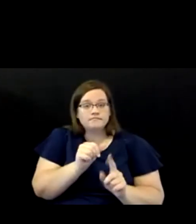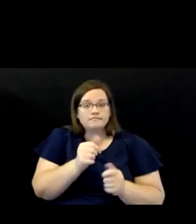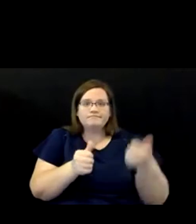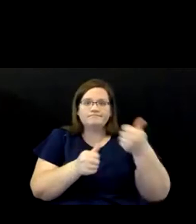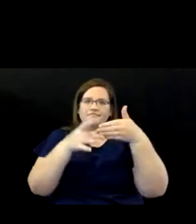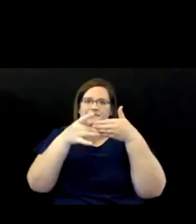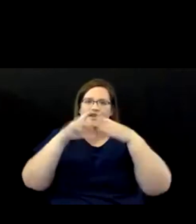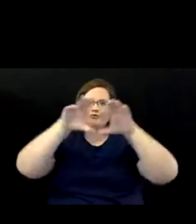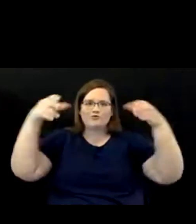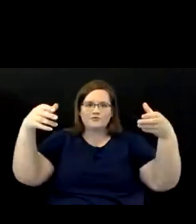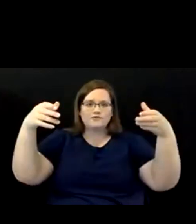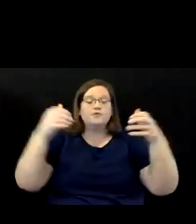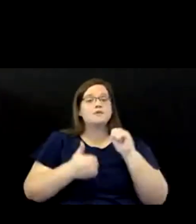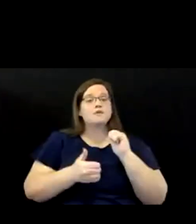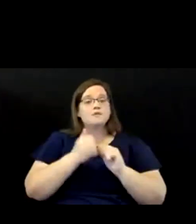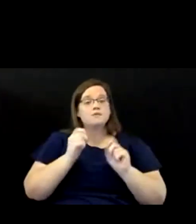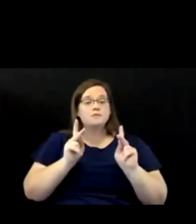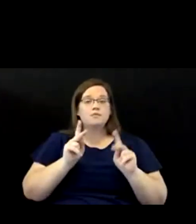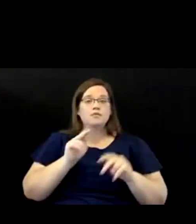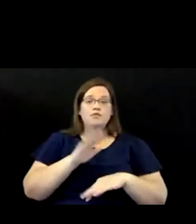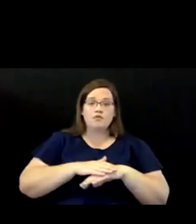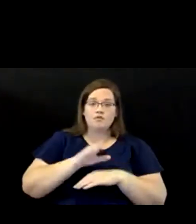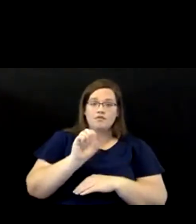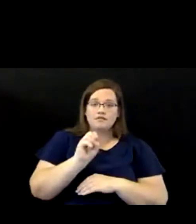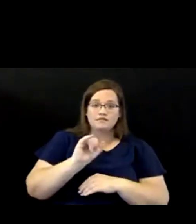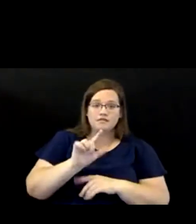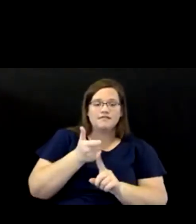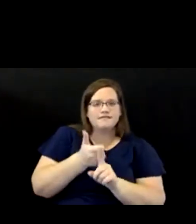So the majority of people are people with disabilities. The majority of